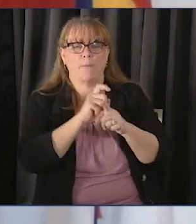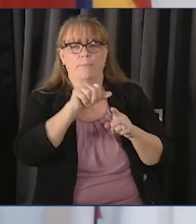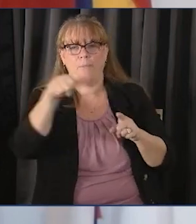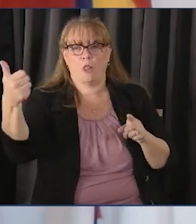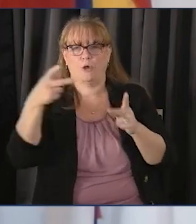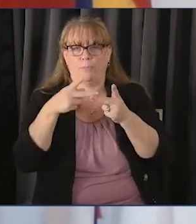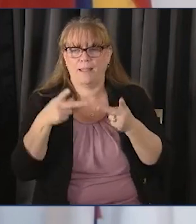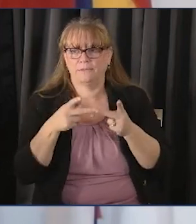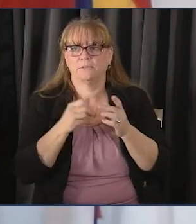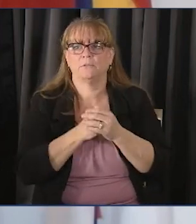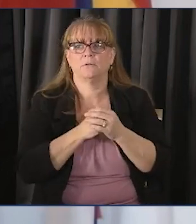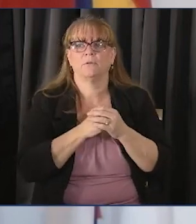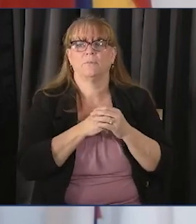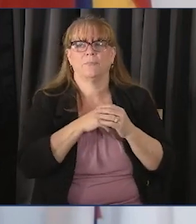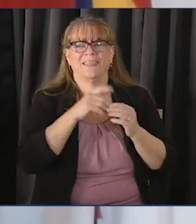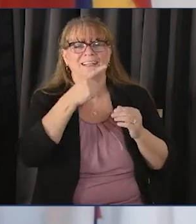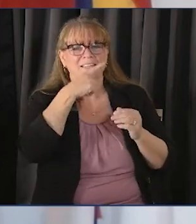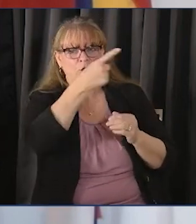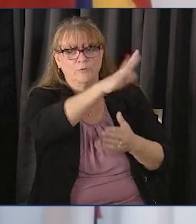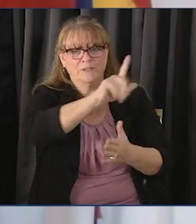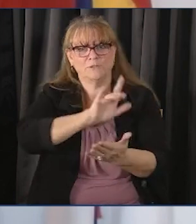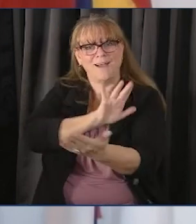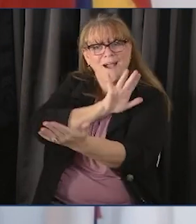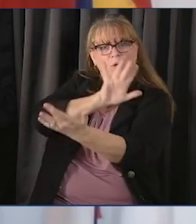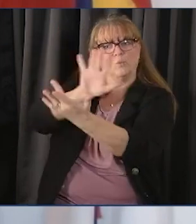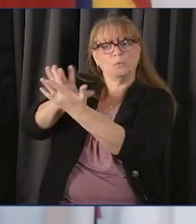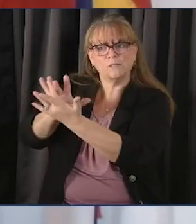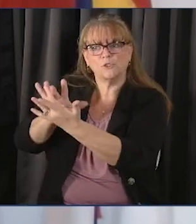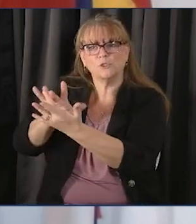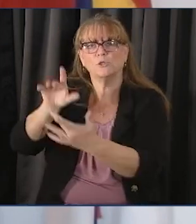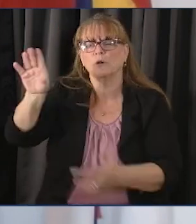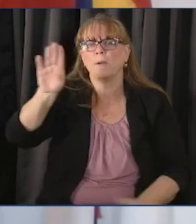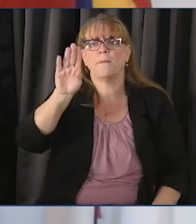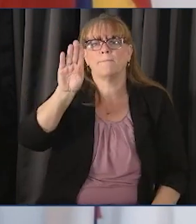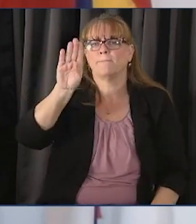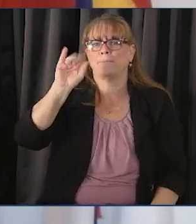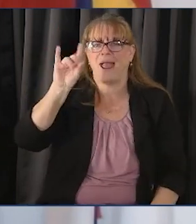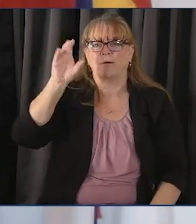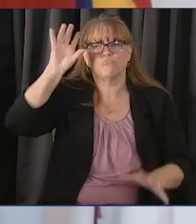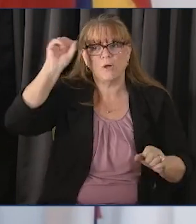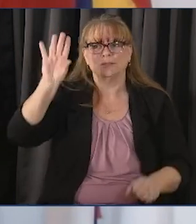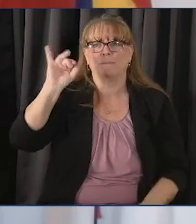Um, and then also, looking back at the last year or so what is your biggest takeaway of